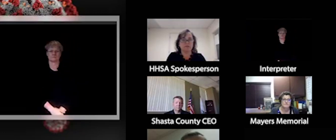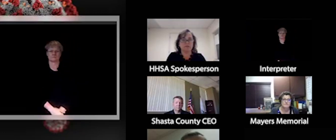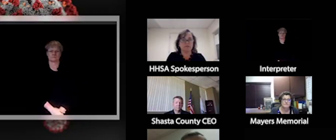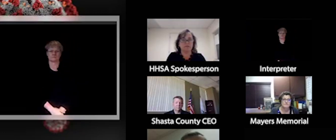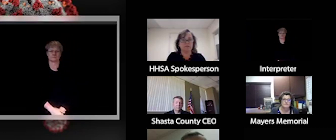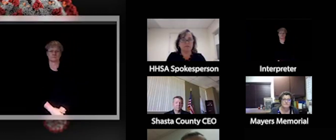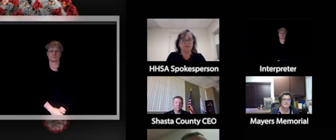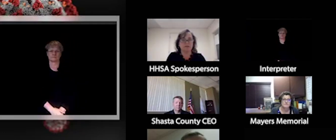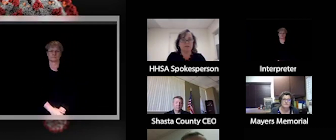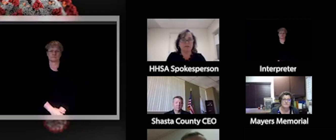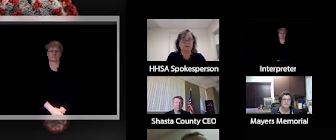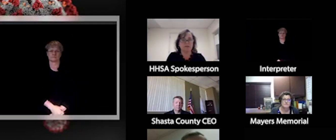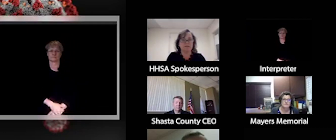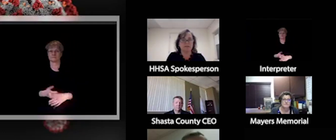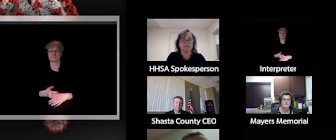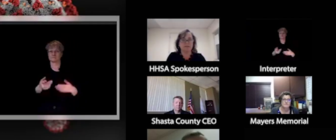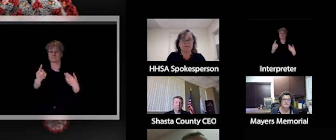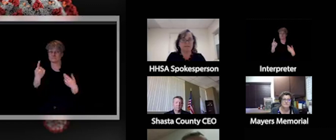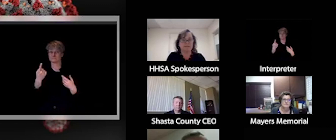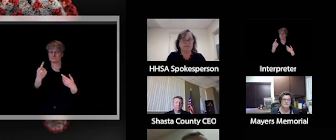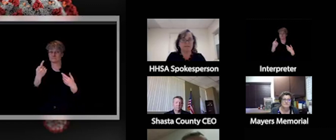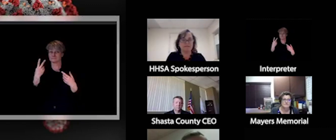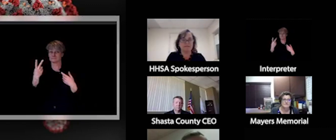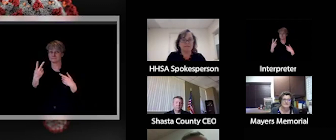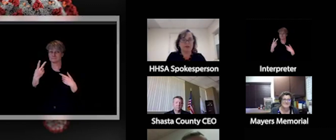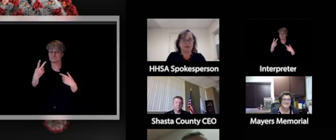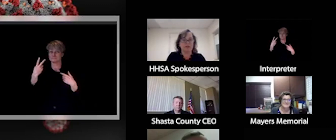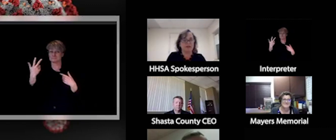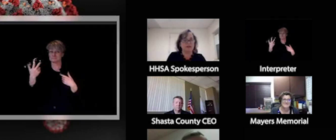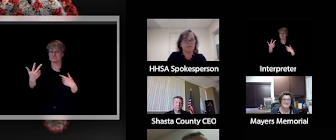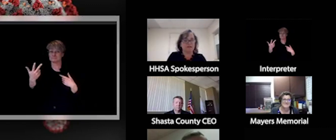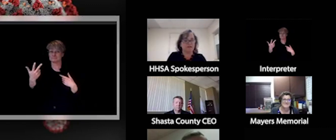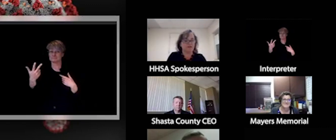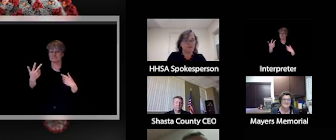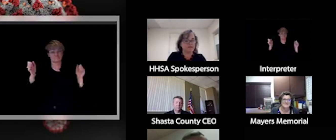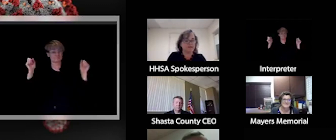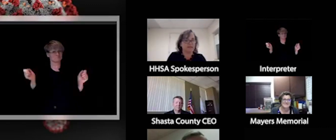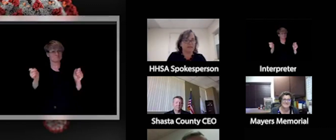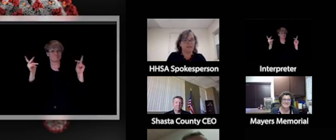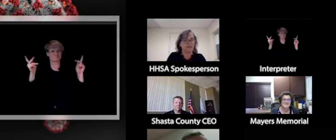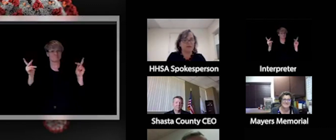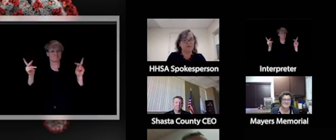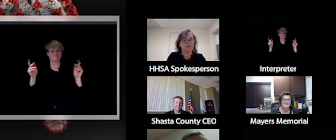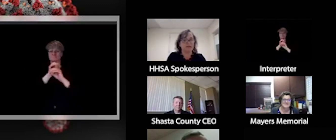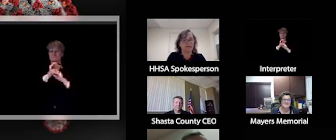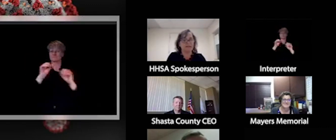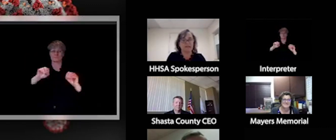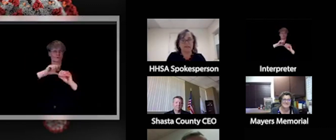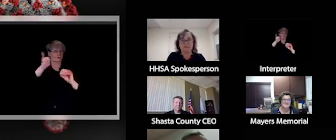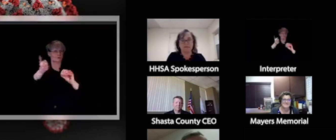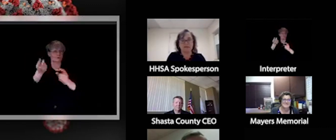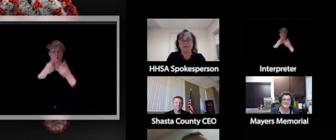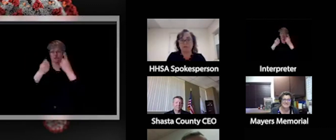Going once…going twice…okay, if nobody has anything else to add. Did anything else